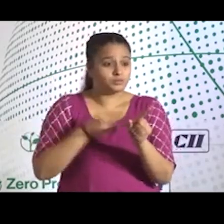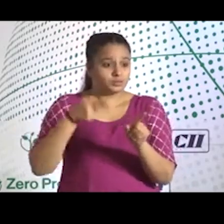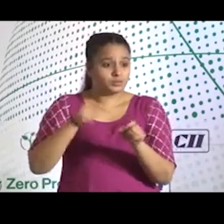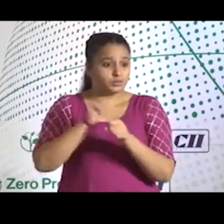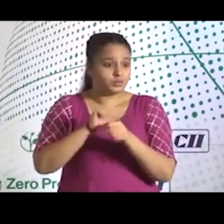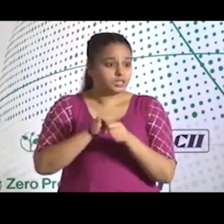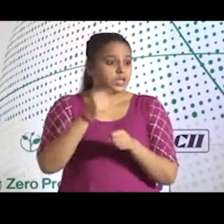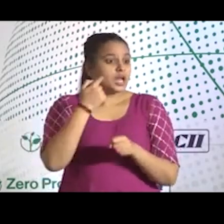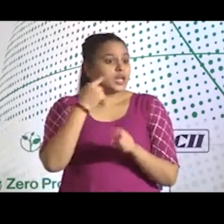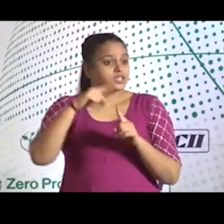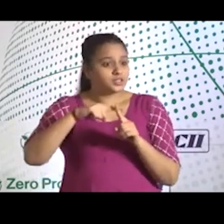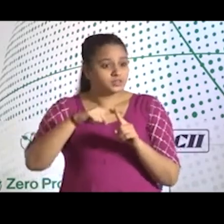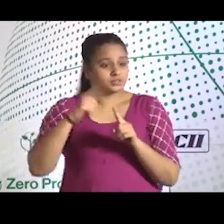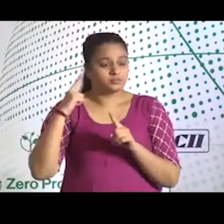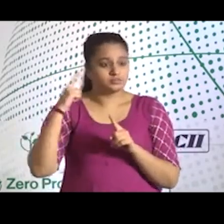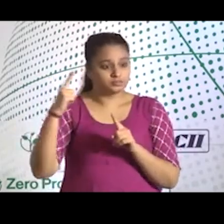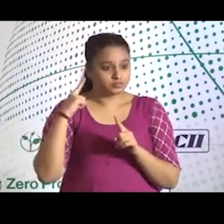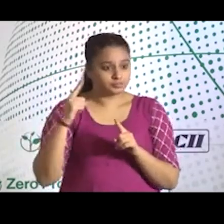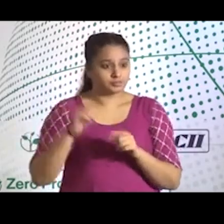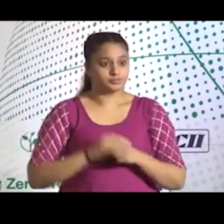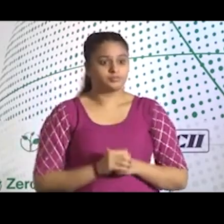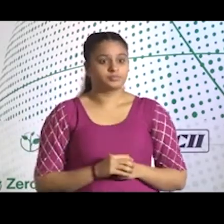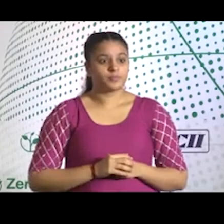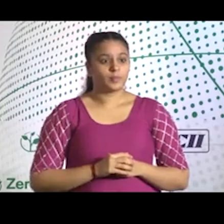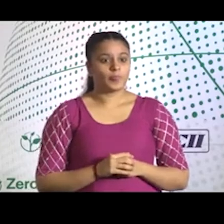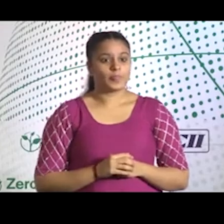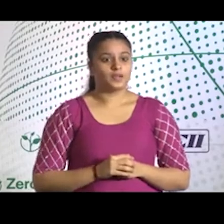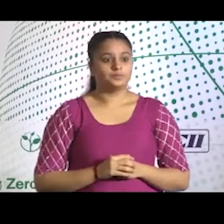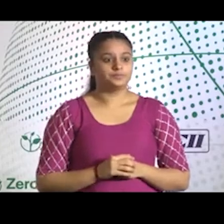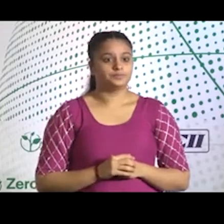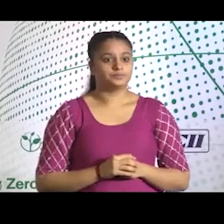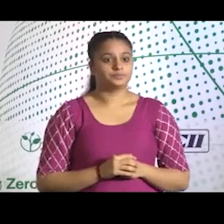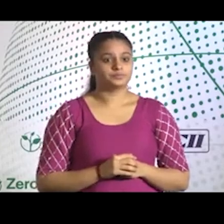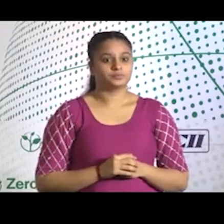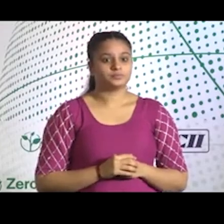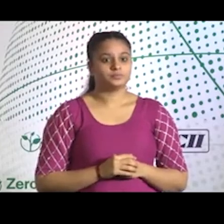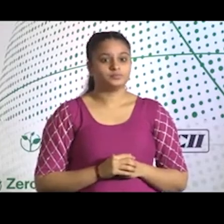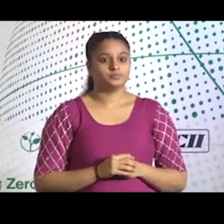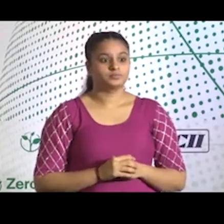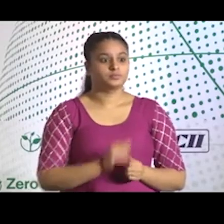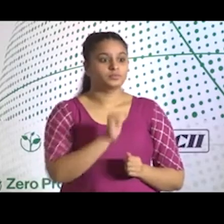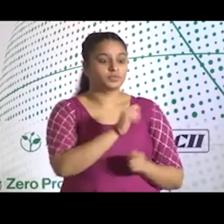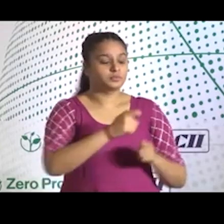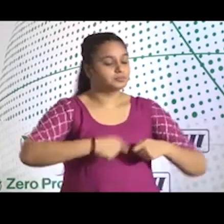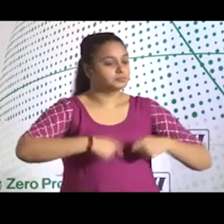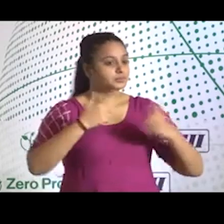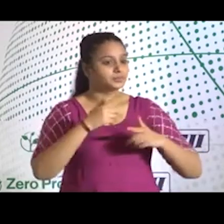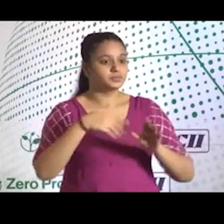Leader Yes, I am more fond of him because he's a pro too. He's got a rich background in diverse cultures,